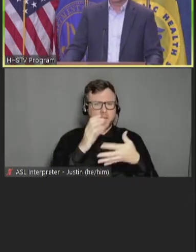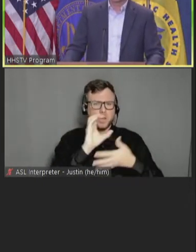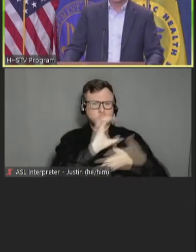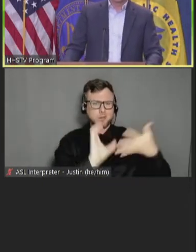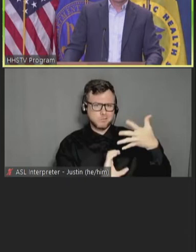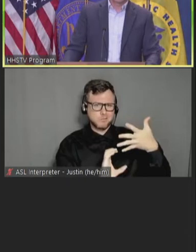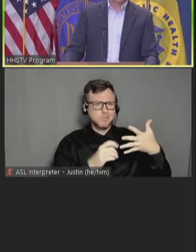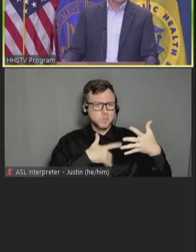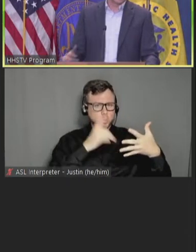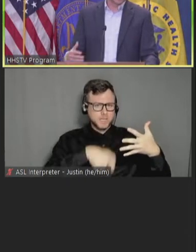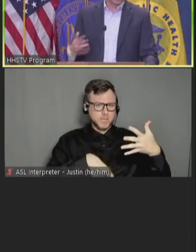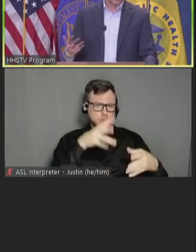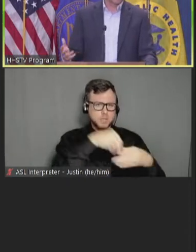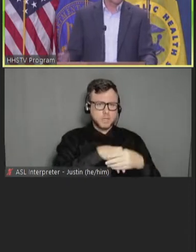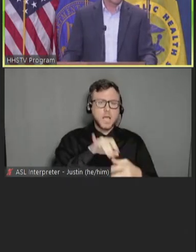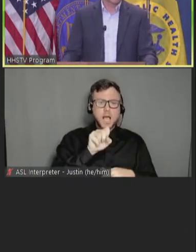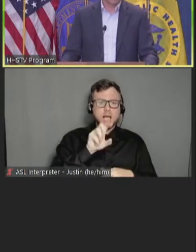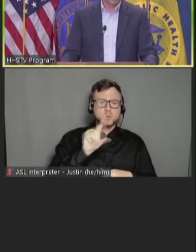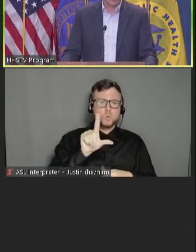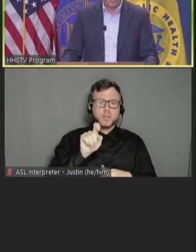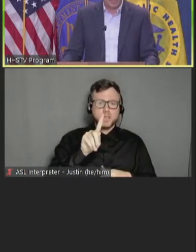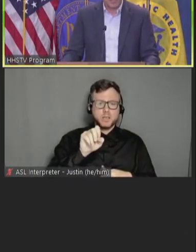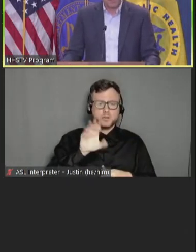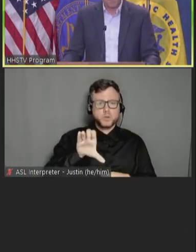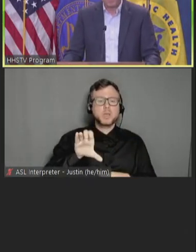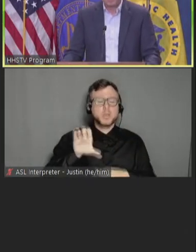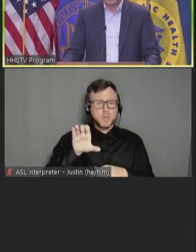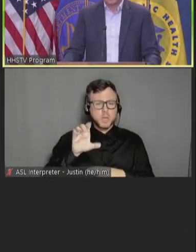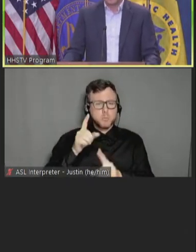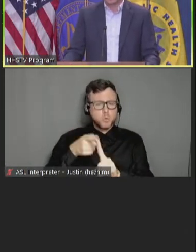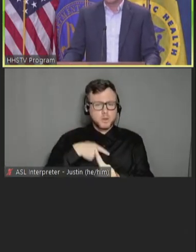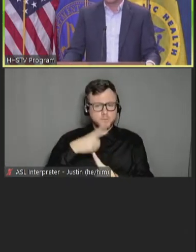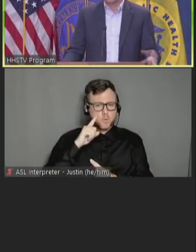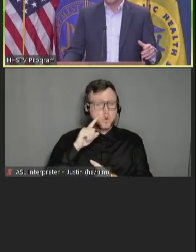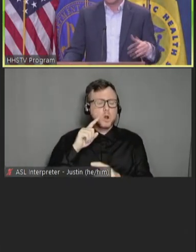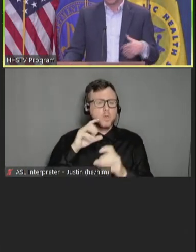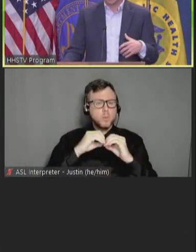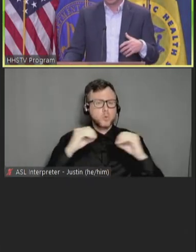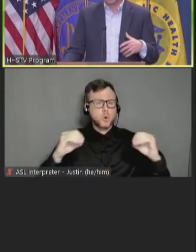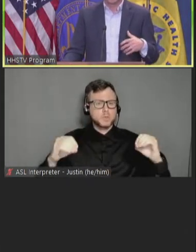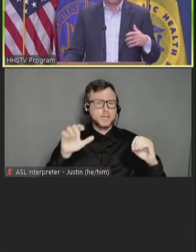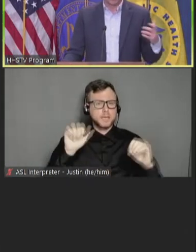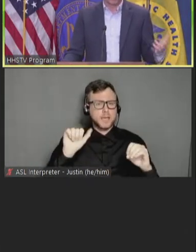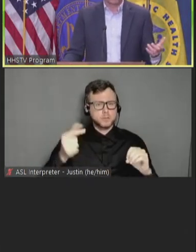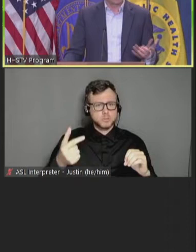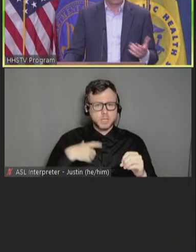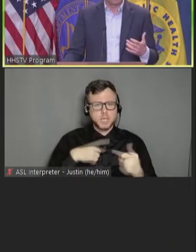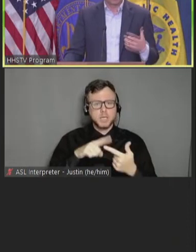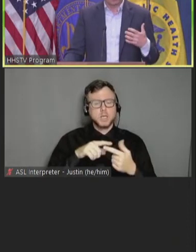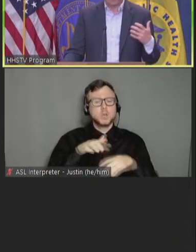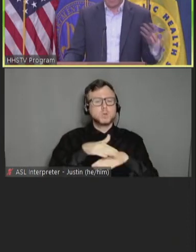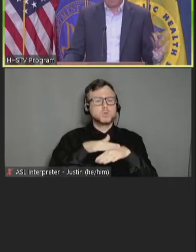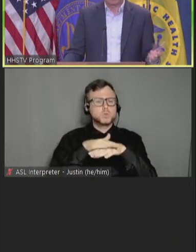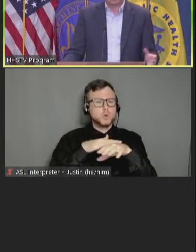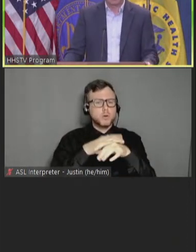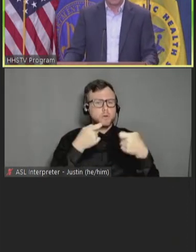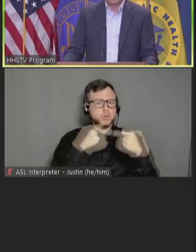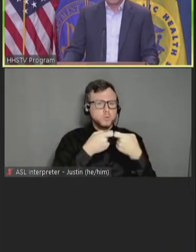the isoelectric point of the protein antigen, and the surface charge of the aluminum adjuvant. And